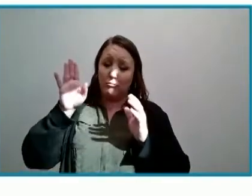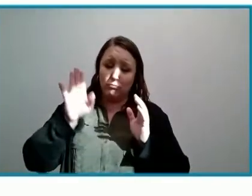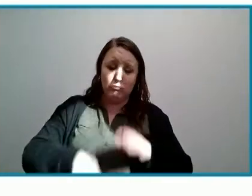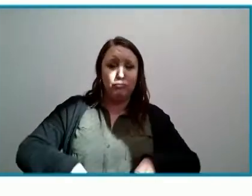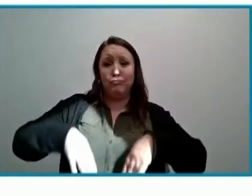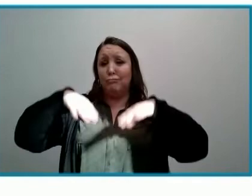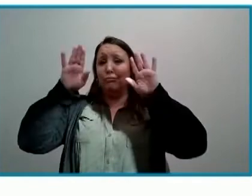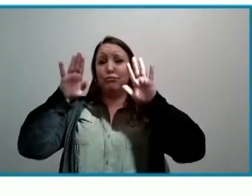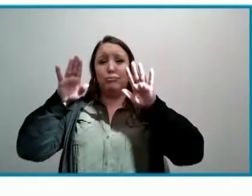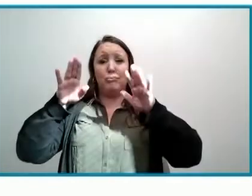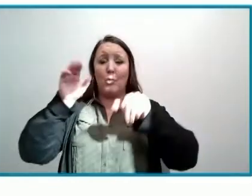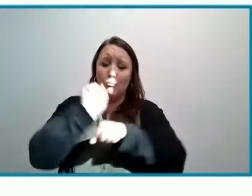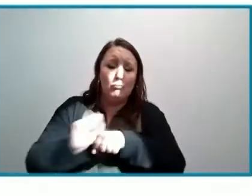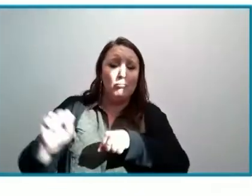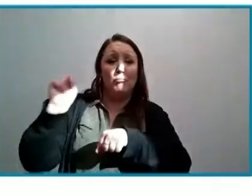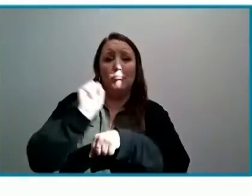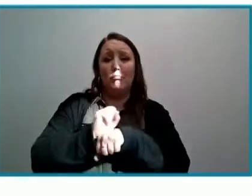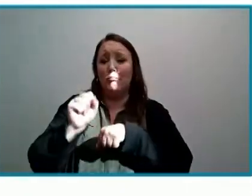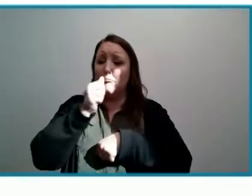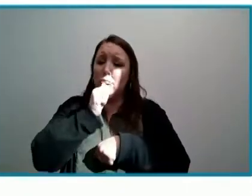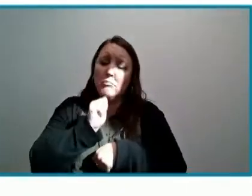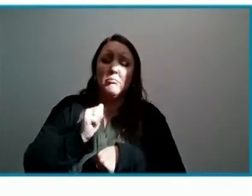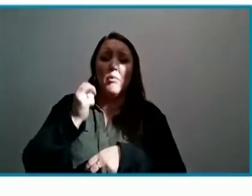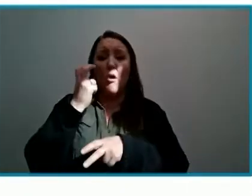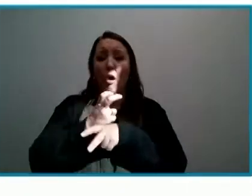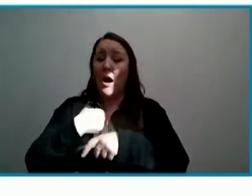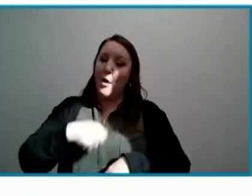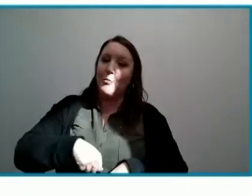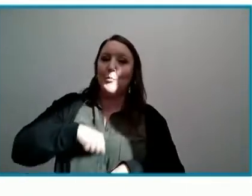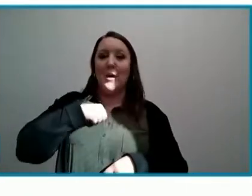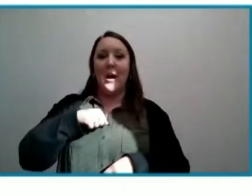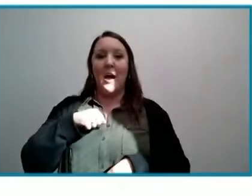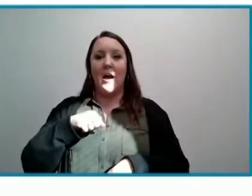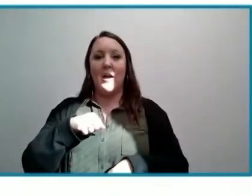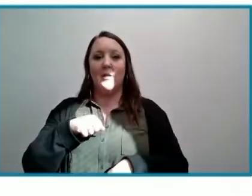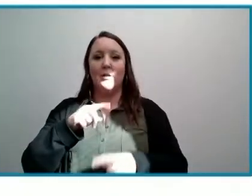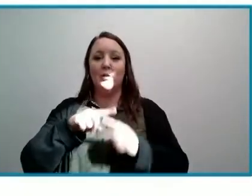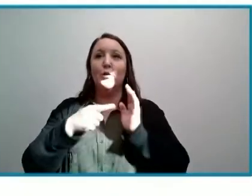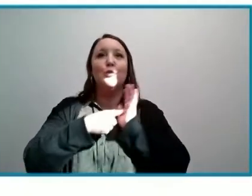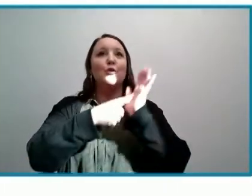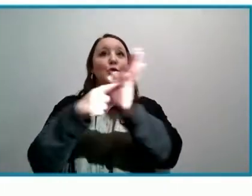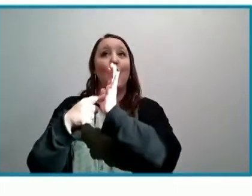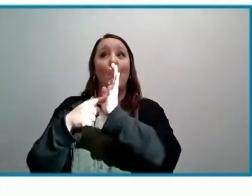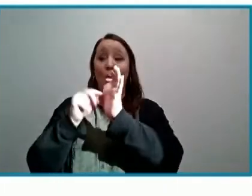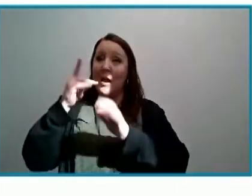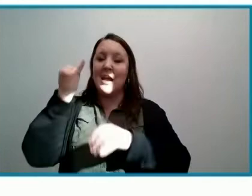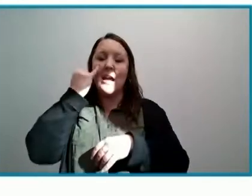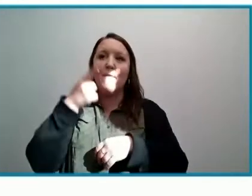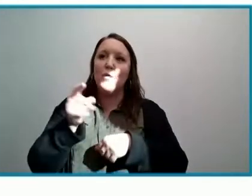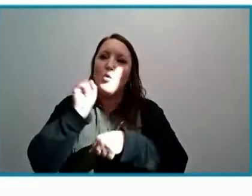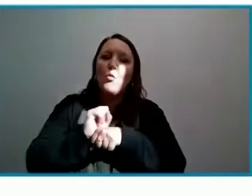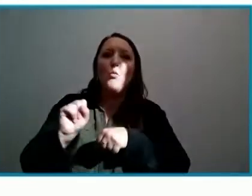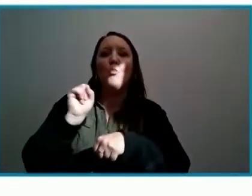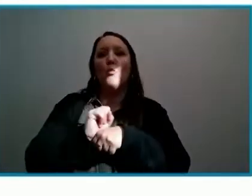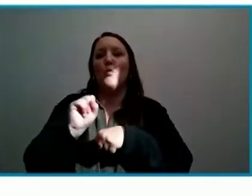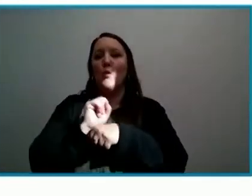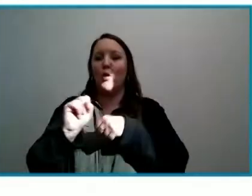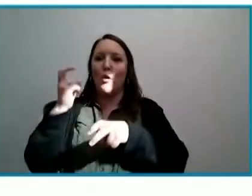So I'm proud to kind of be that poster child of like, okay, if you put in in the work and you really want it, then you can,